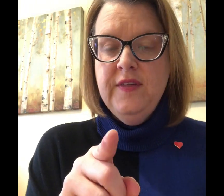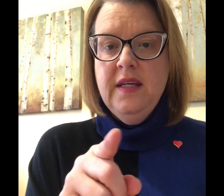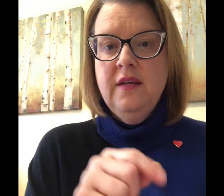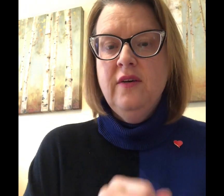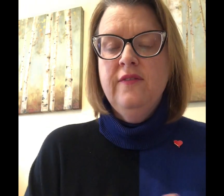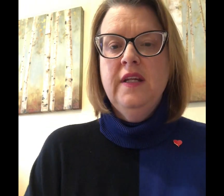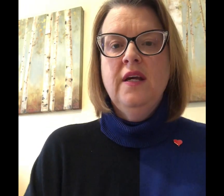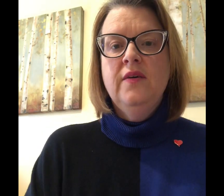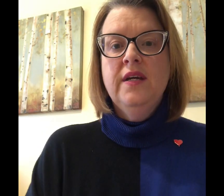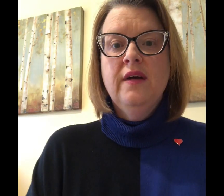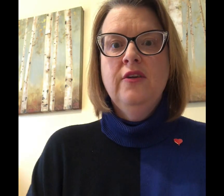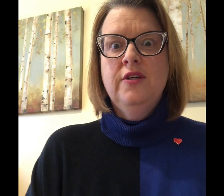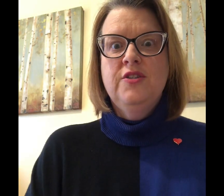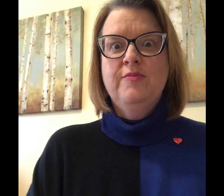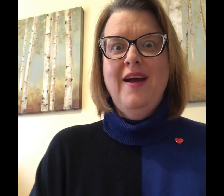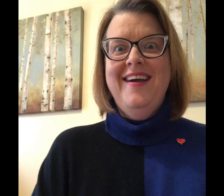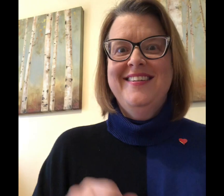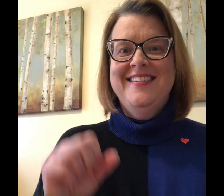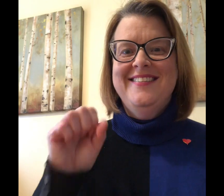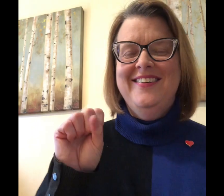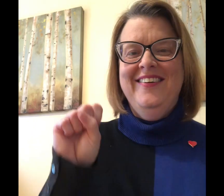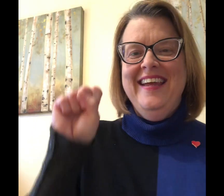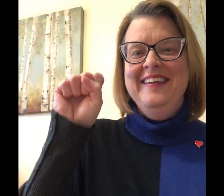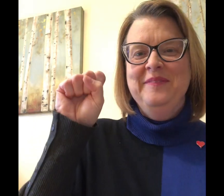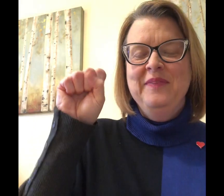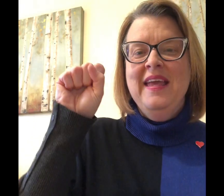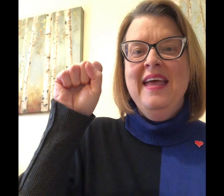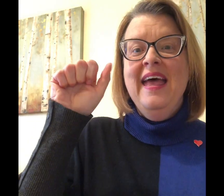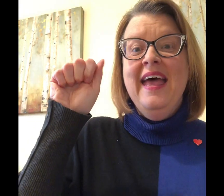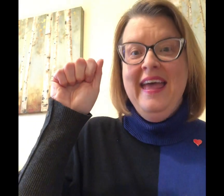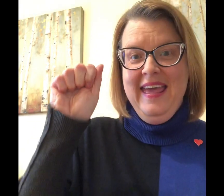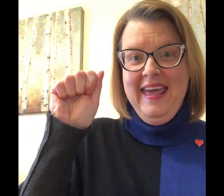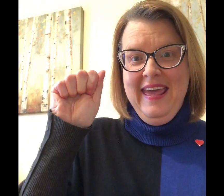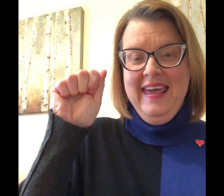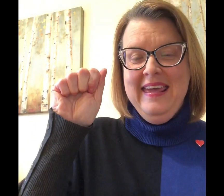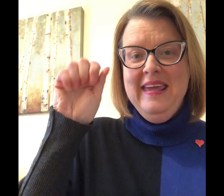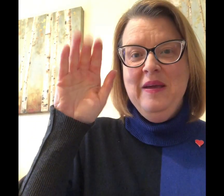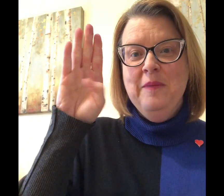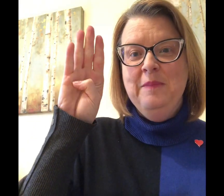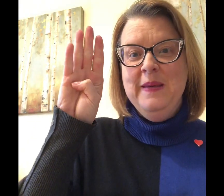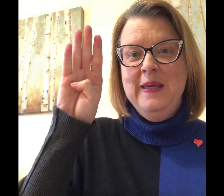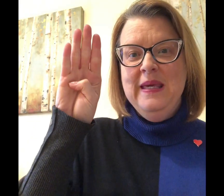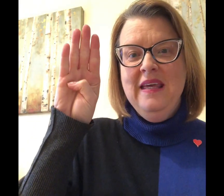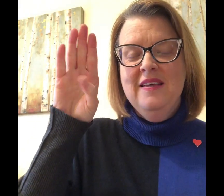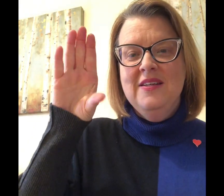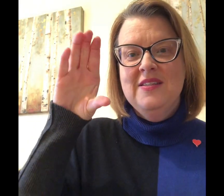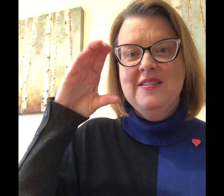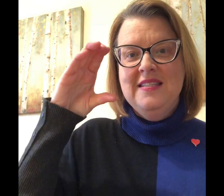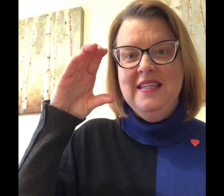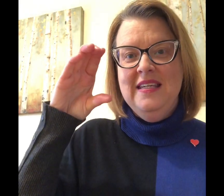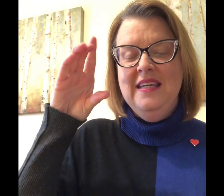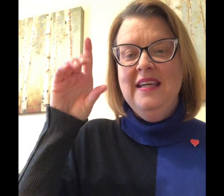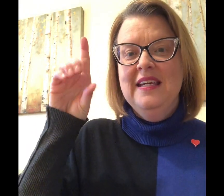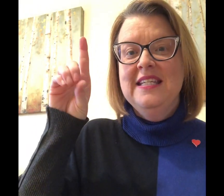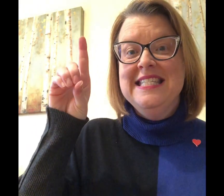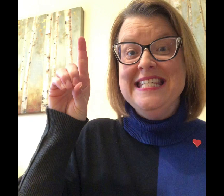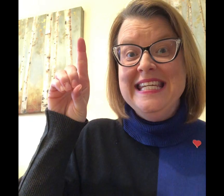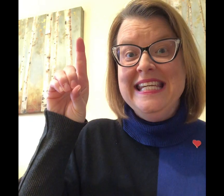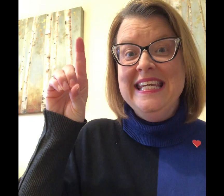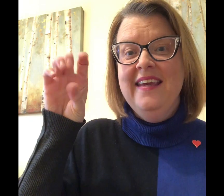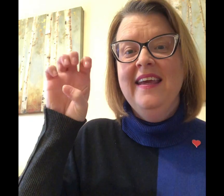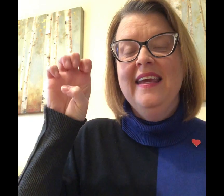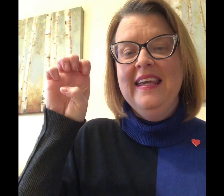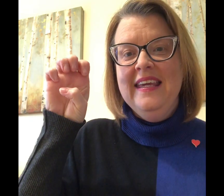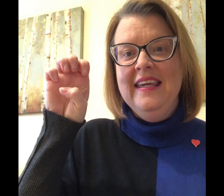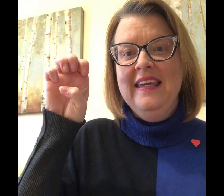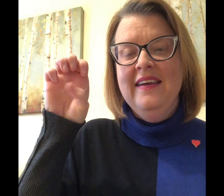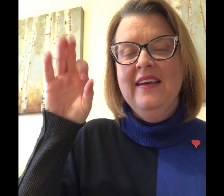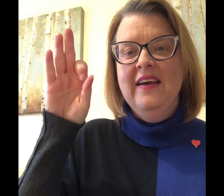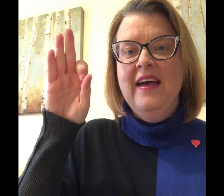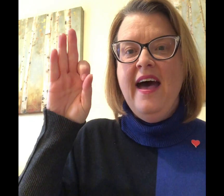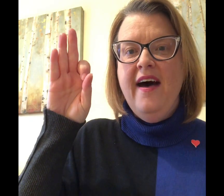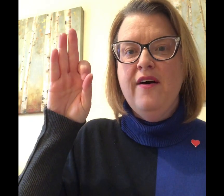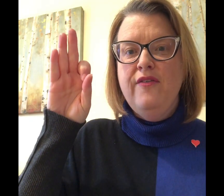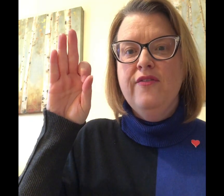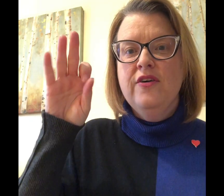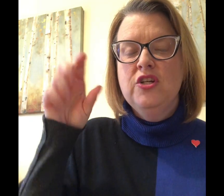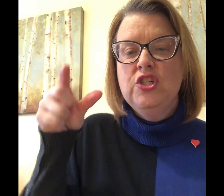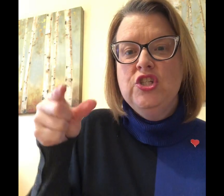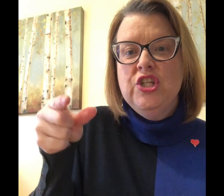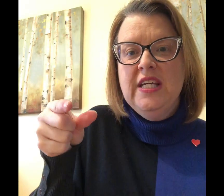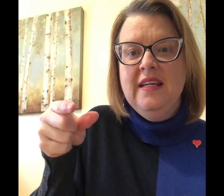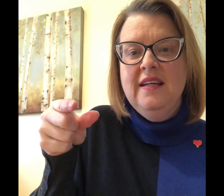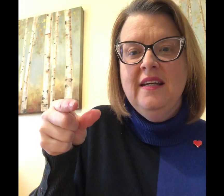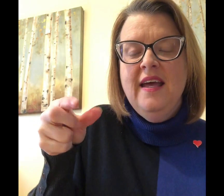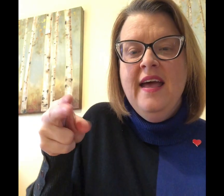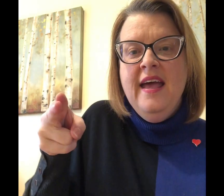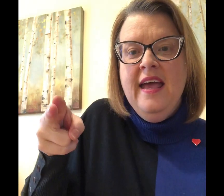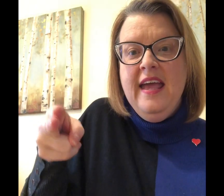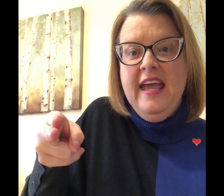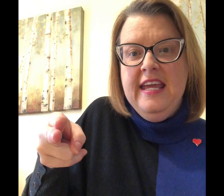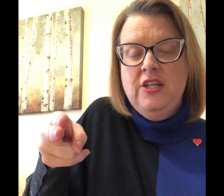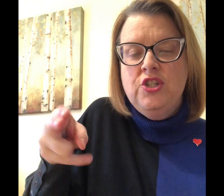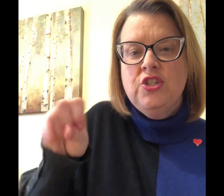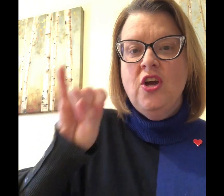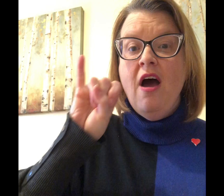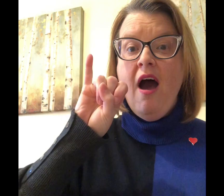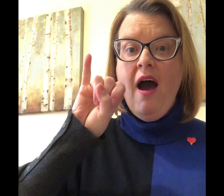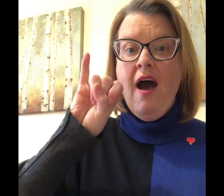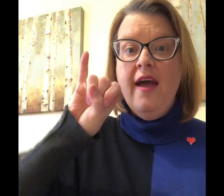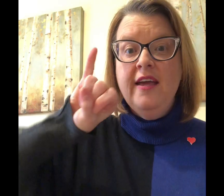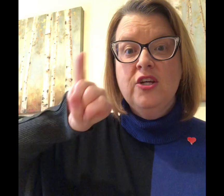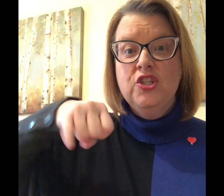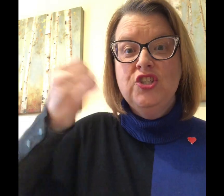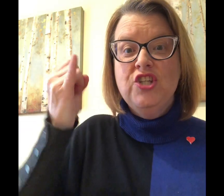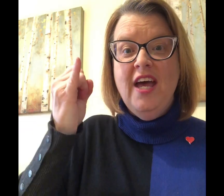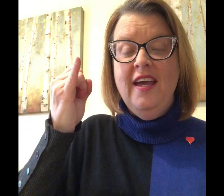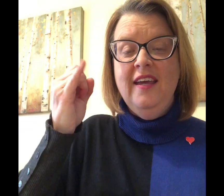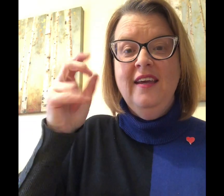in our video here and you can just practice all right a b c d e f g h i j k